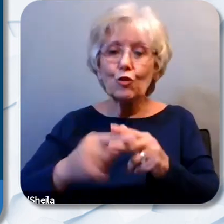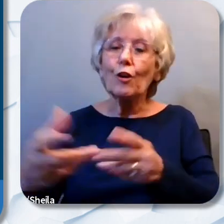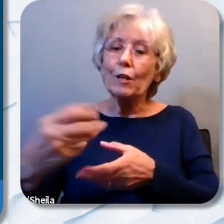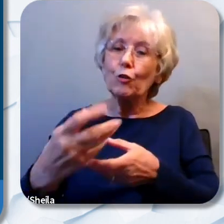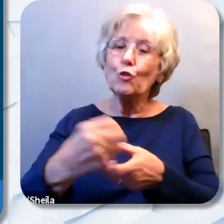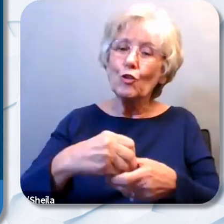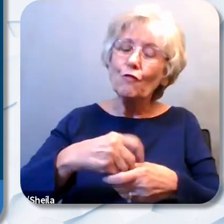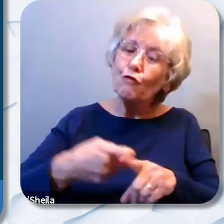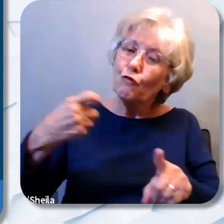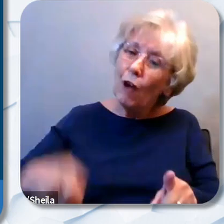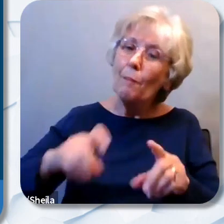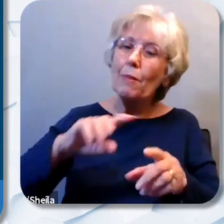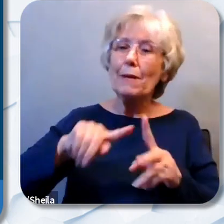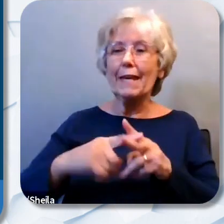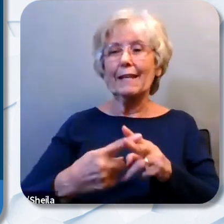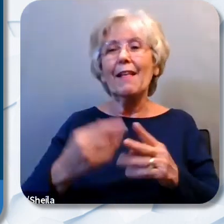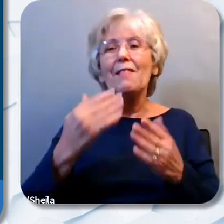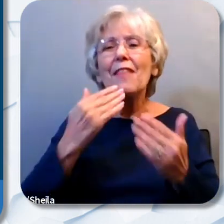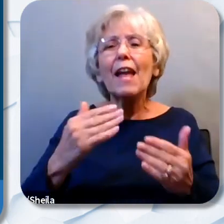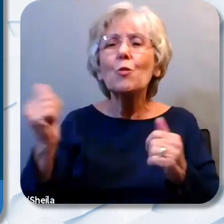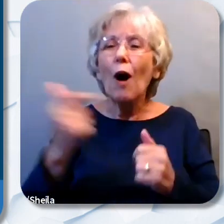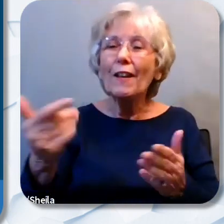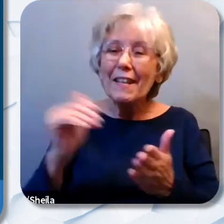thank you all again and have a great week, thank you to our speakers.